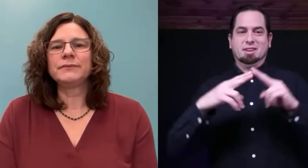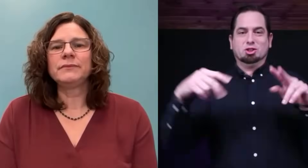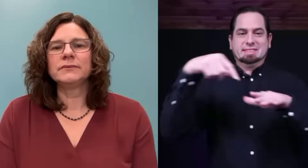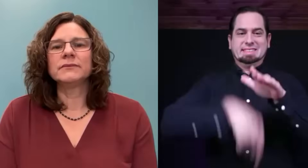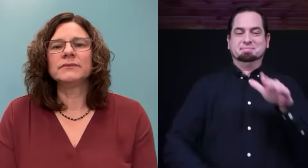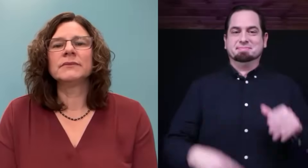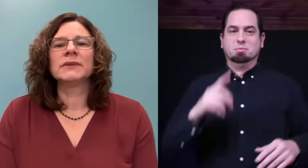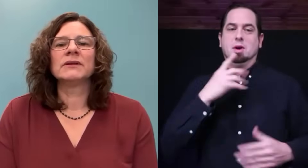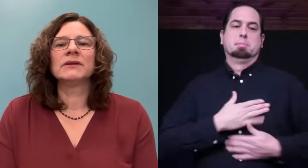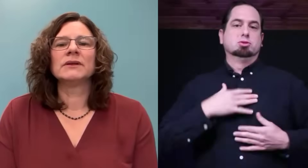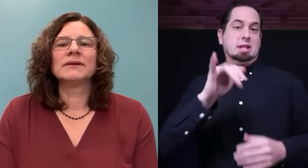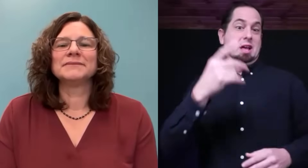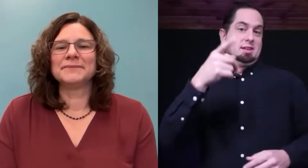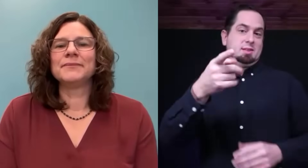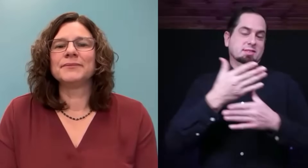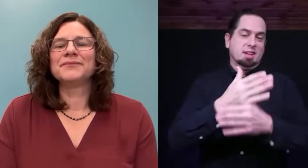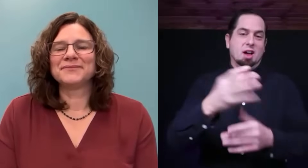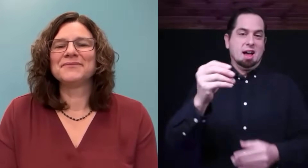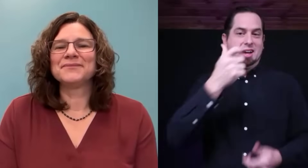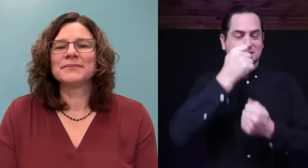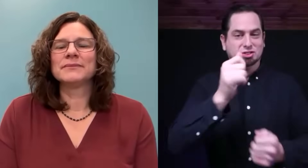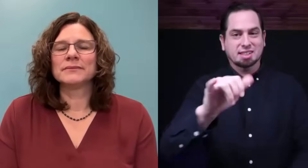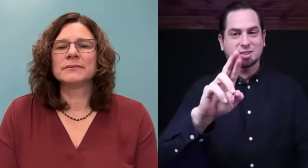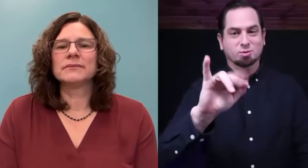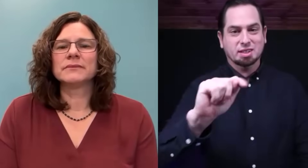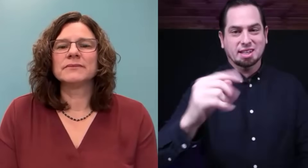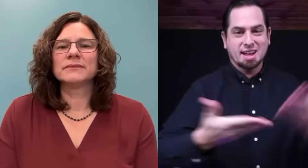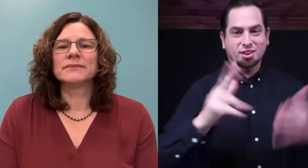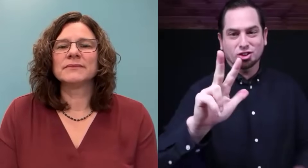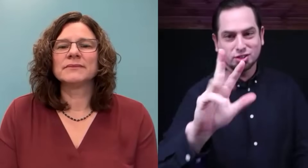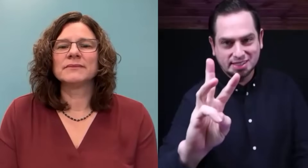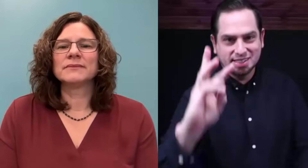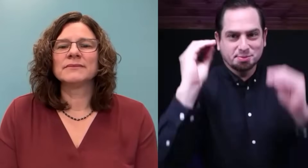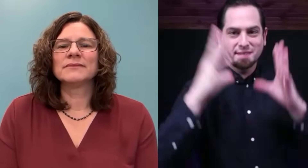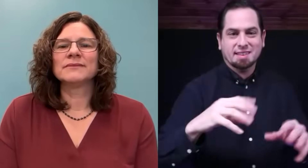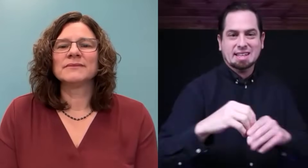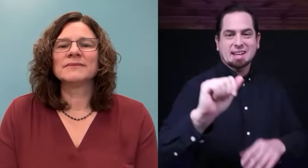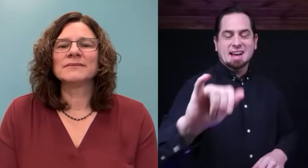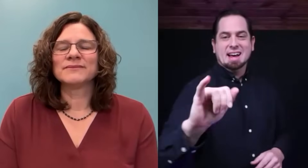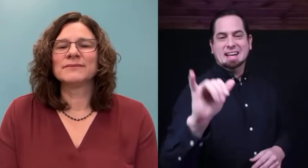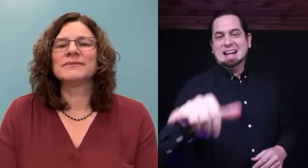That’s very deep. I really appreciate you sharing. It’s interesting that RIT hired 36 professors in AI.